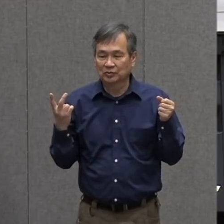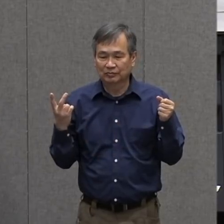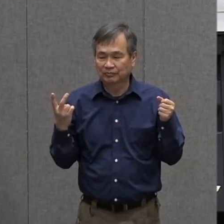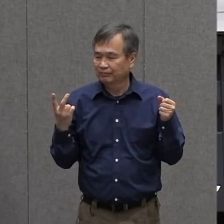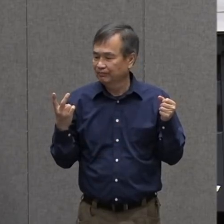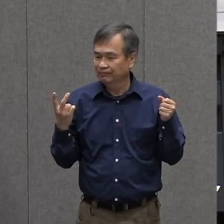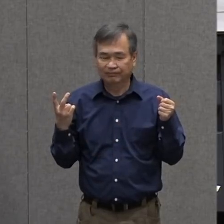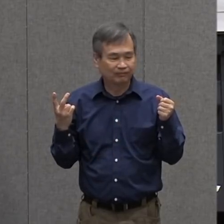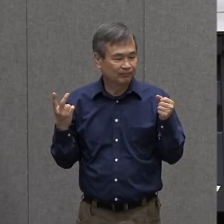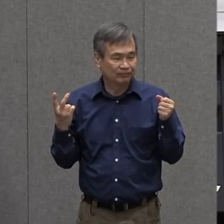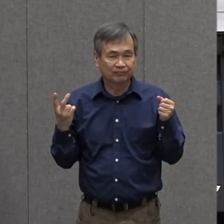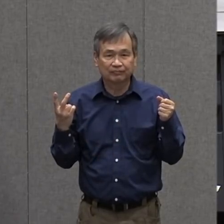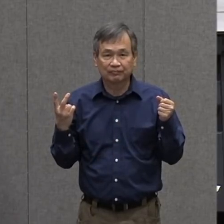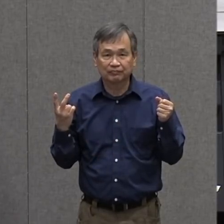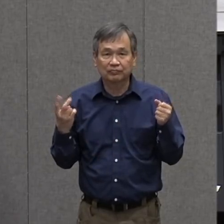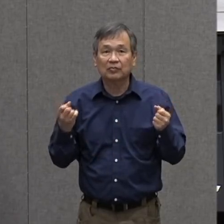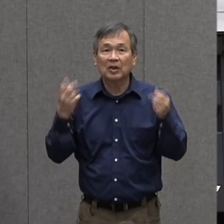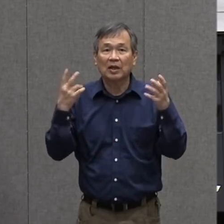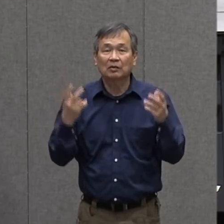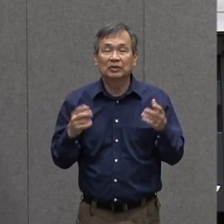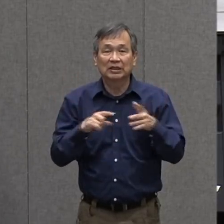How many do I have to start with?